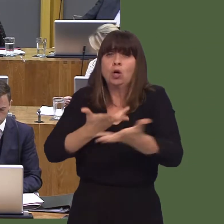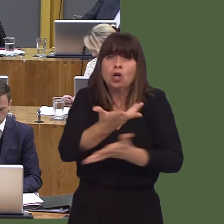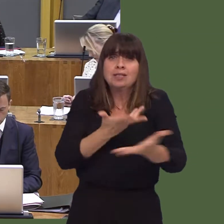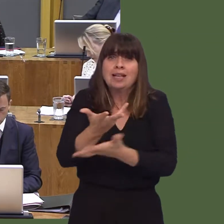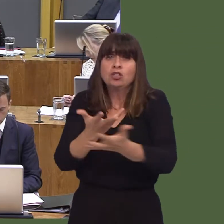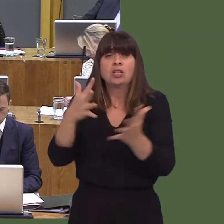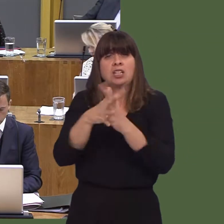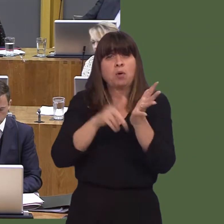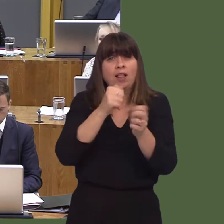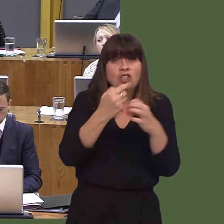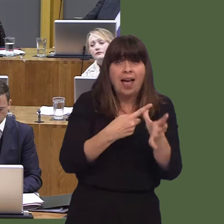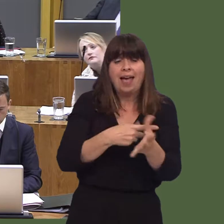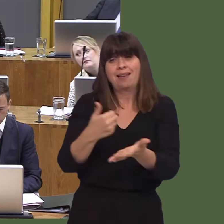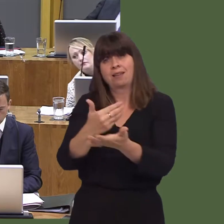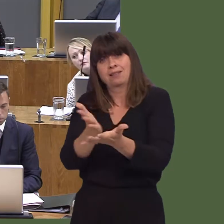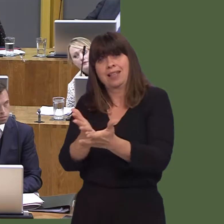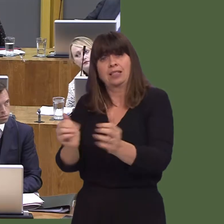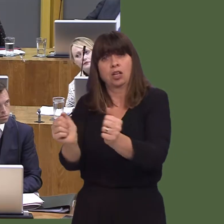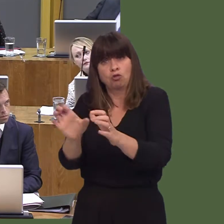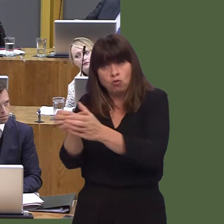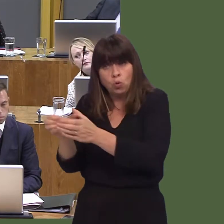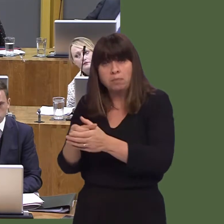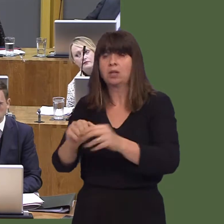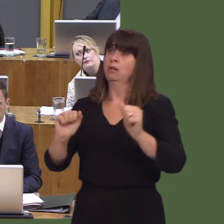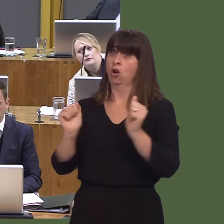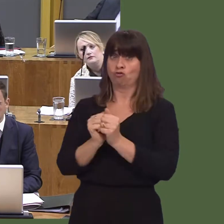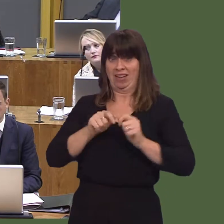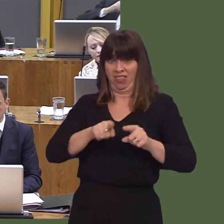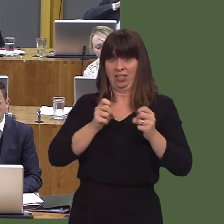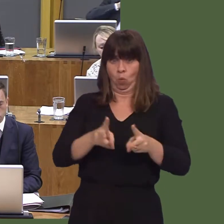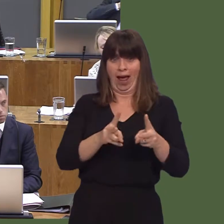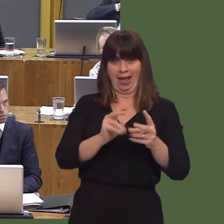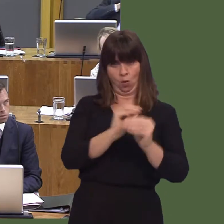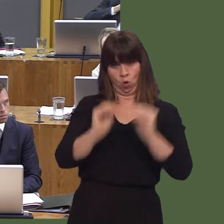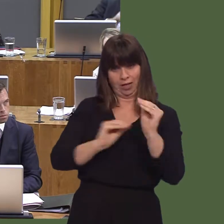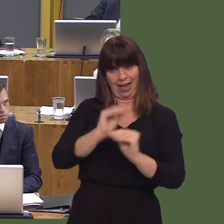It was an agreed formula and it has been distributed in that regard, as you would expect.